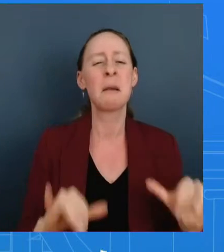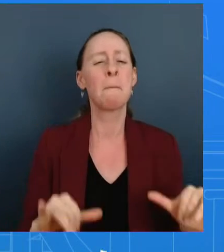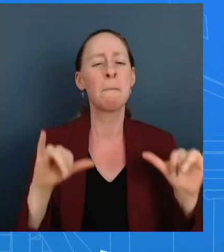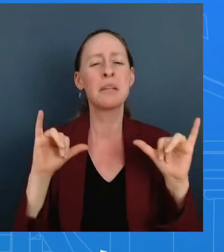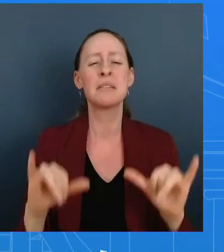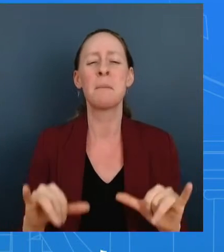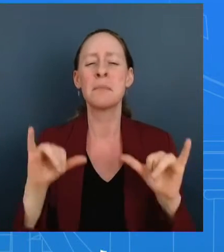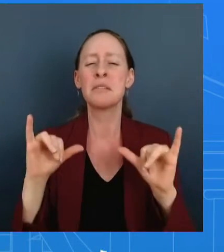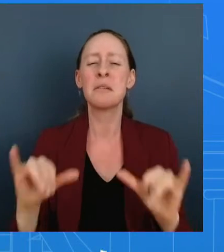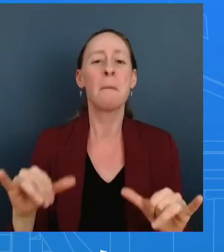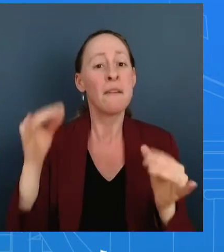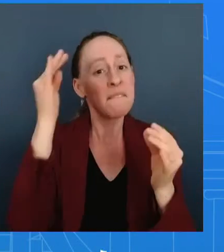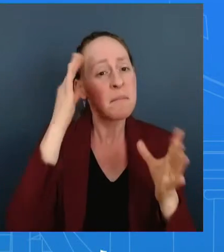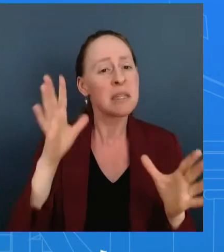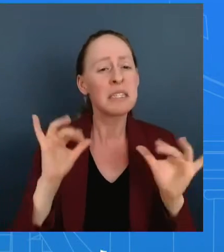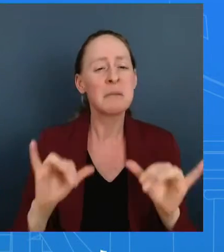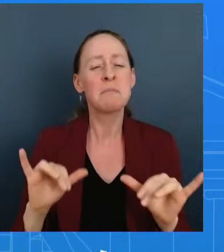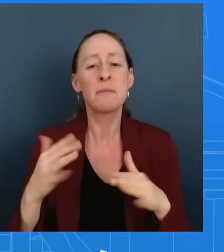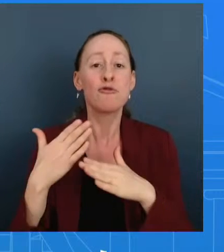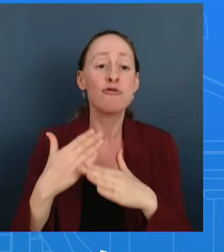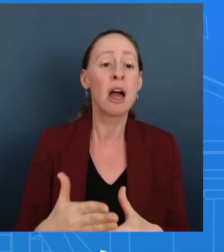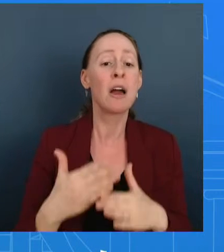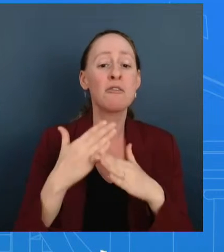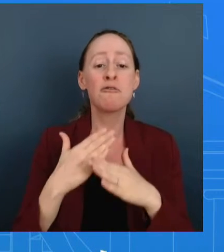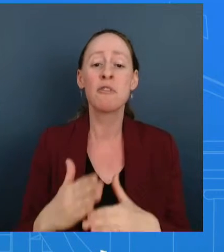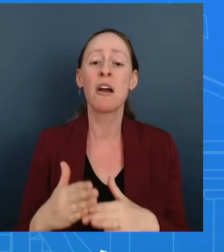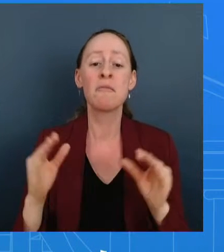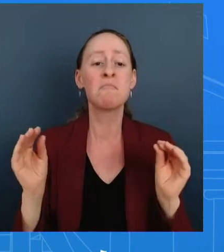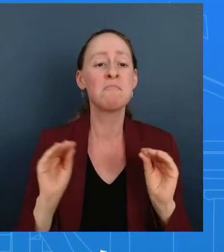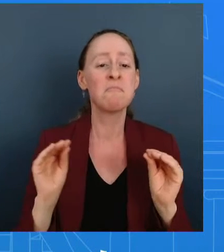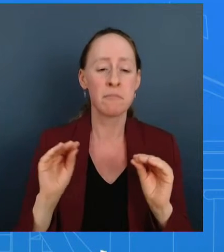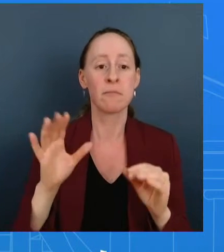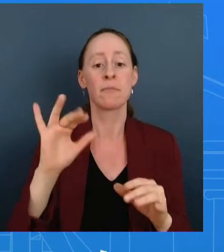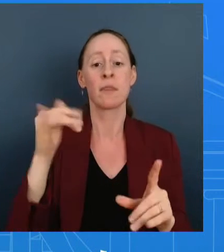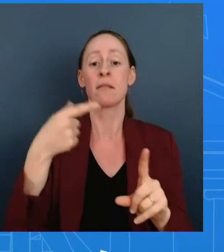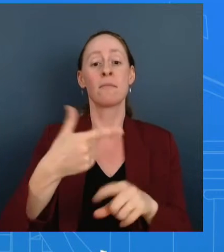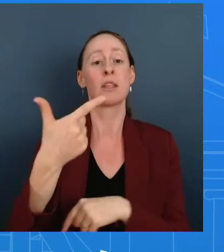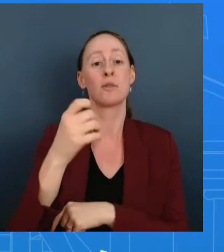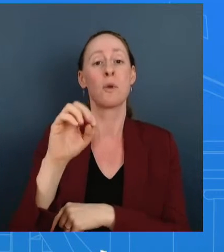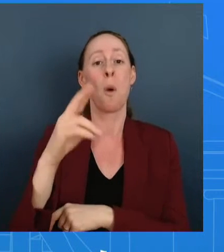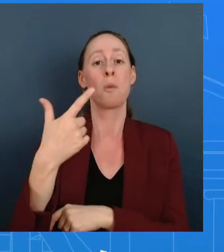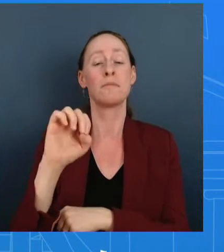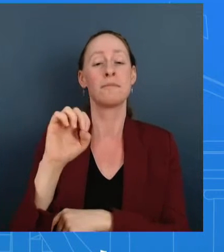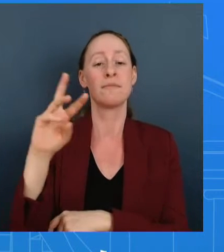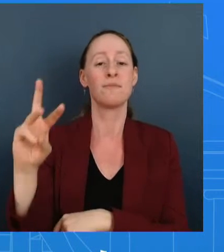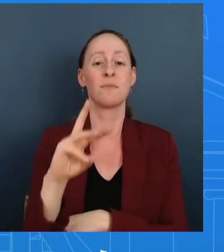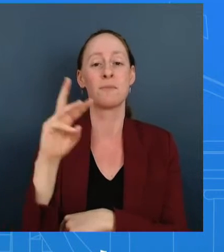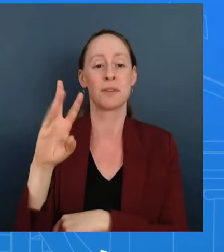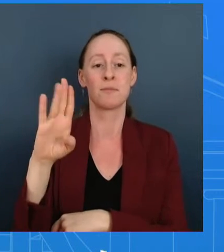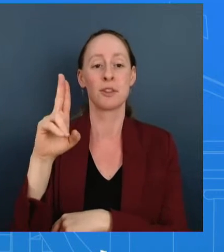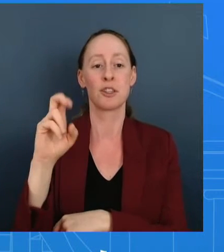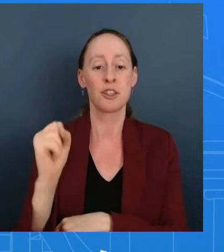to be more clear, George W. Bush and -- and also President Obama. So, we have been -- The Press: The last one did let his doctors